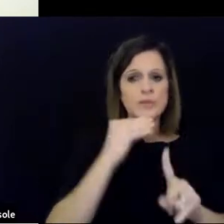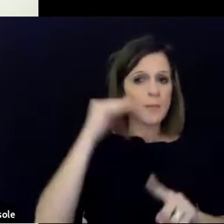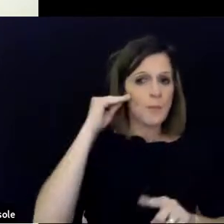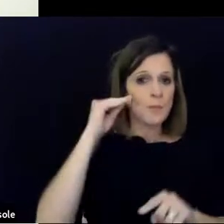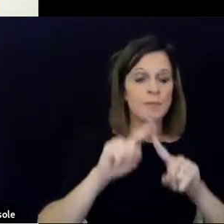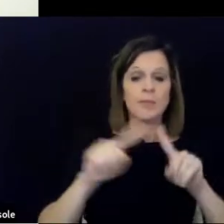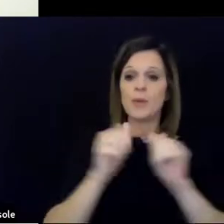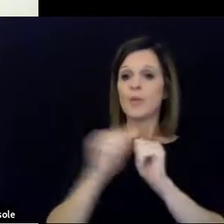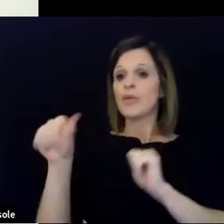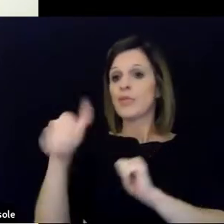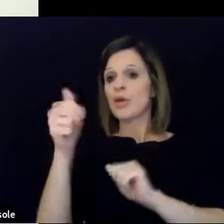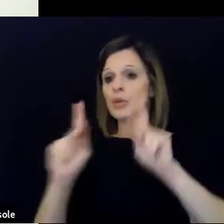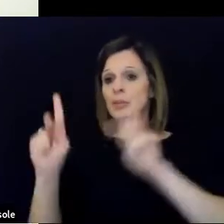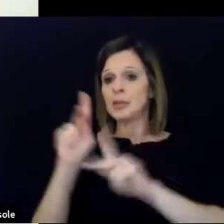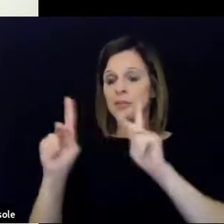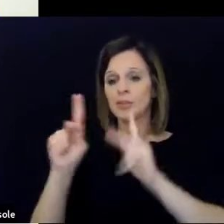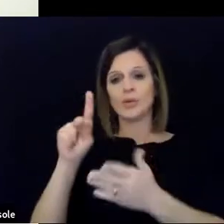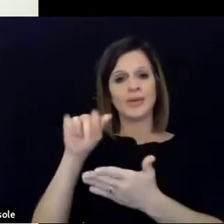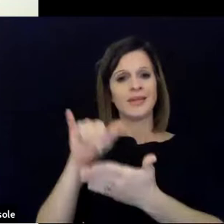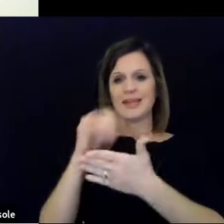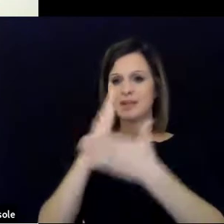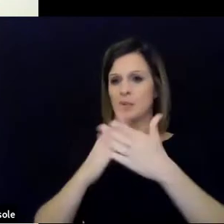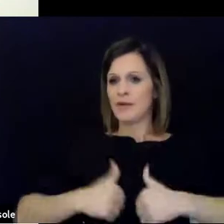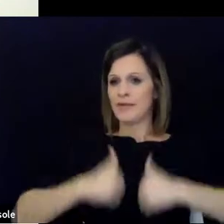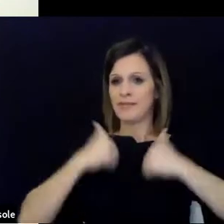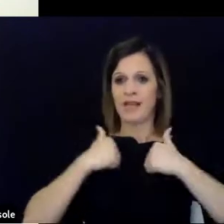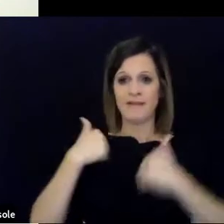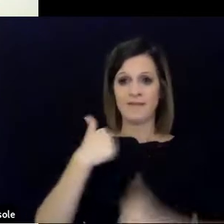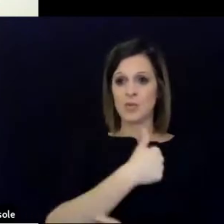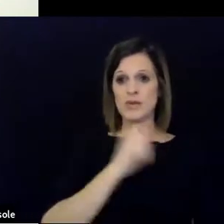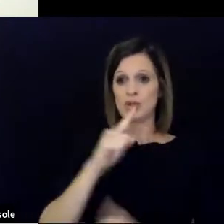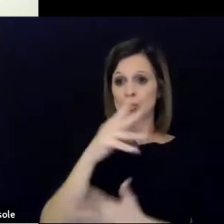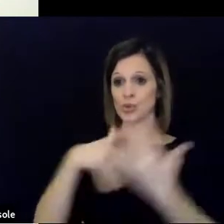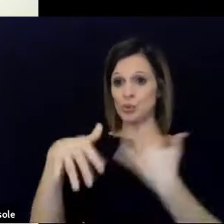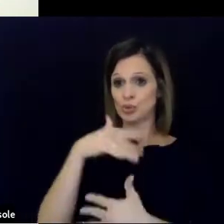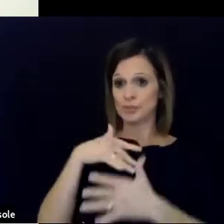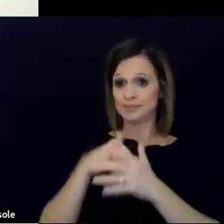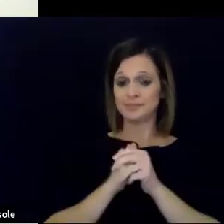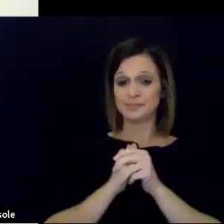It's a part of life for our social beings. Experience and benefit from emotions.